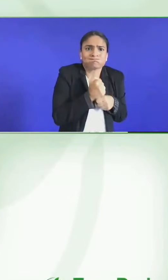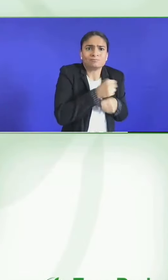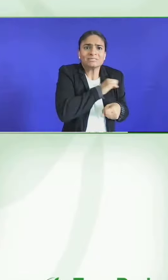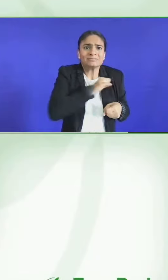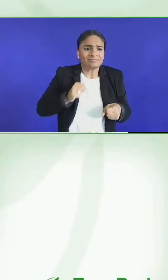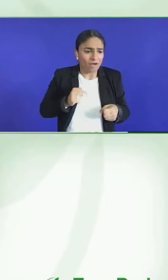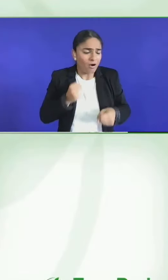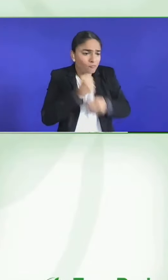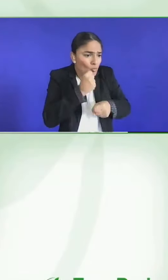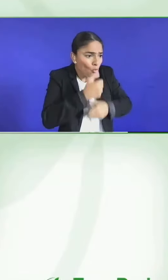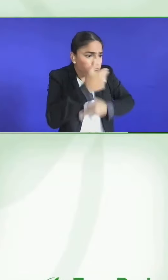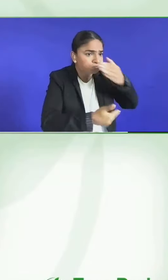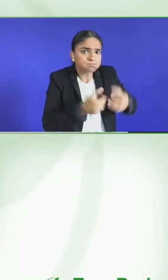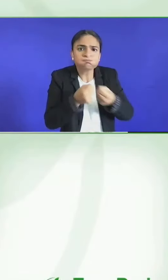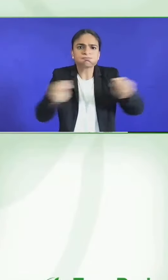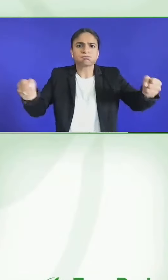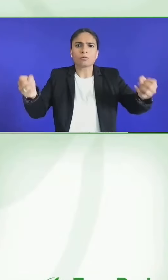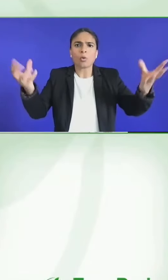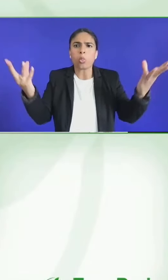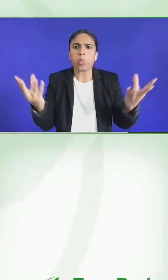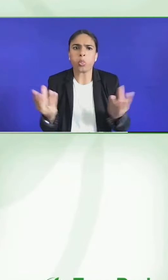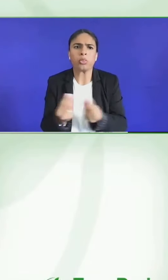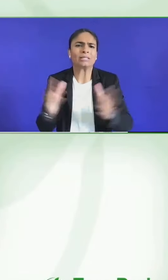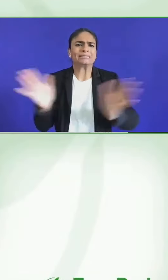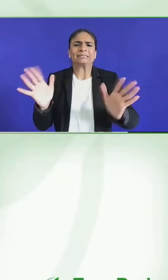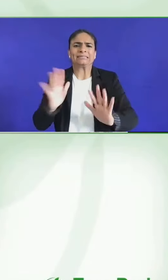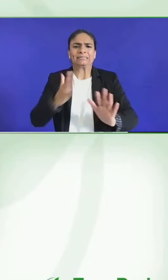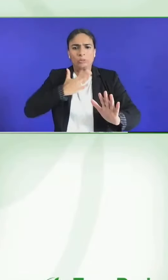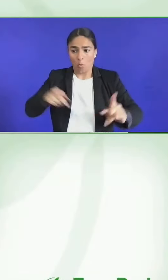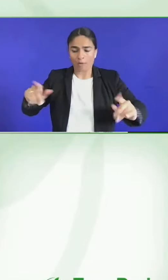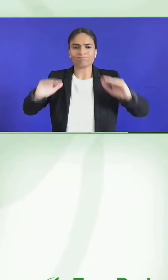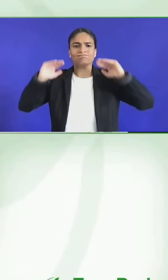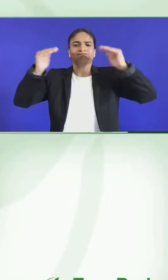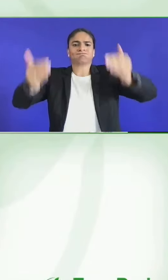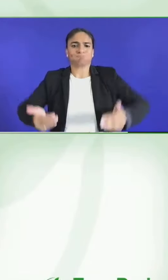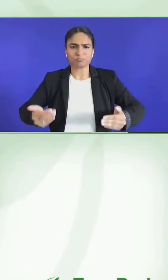explore how to provide support for persons with disabilities in this way.